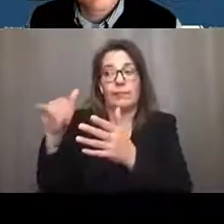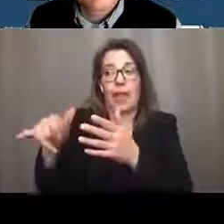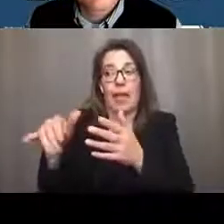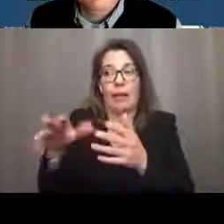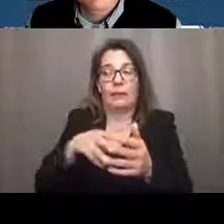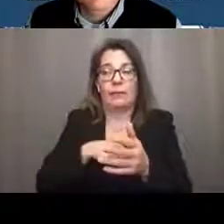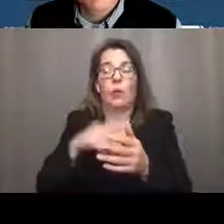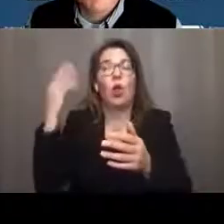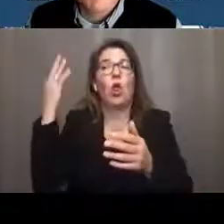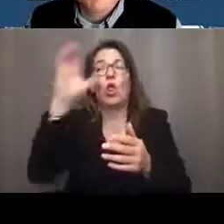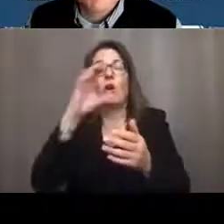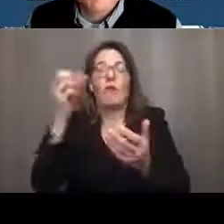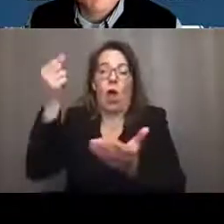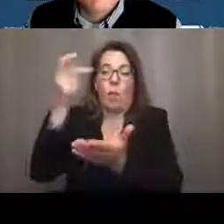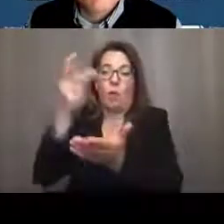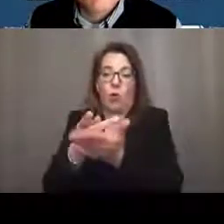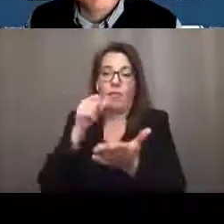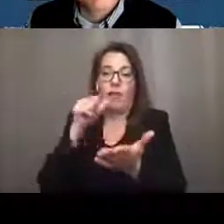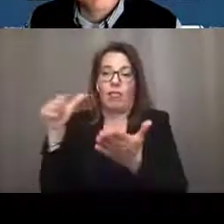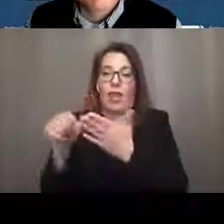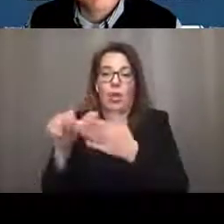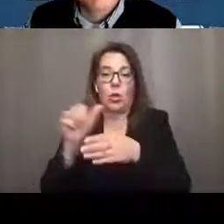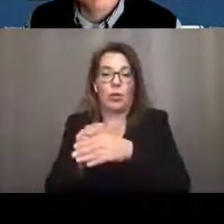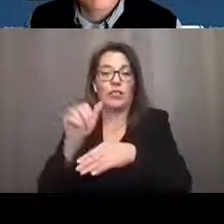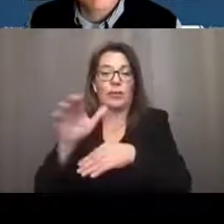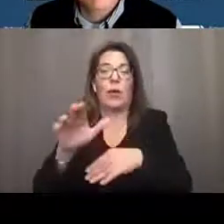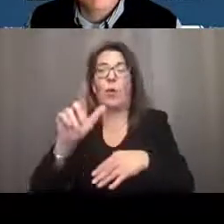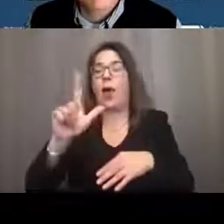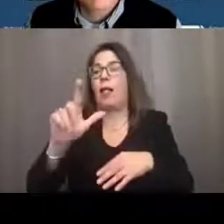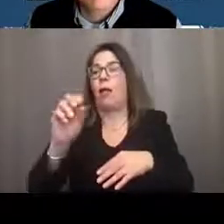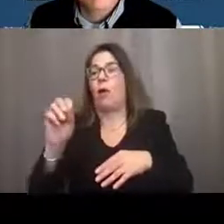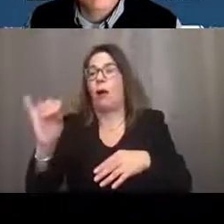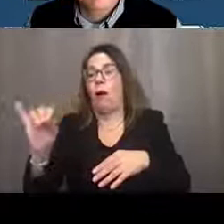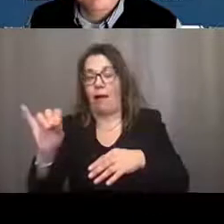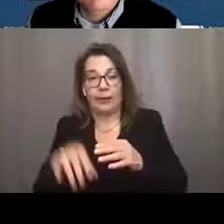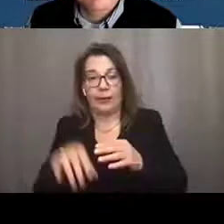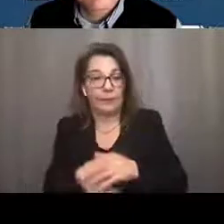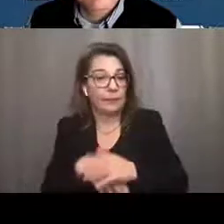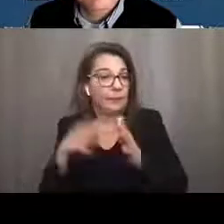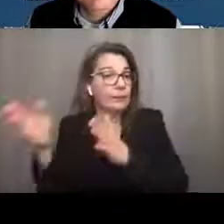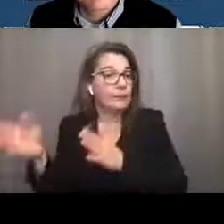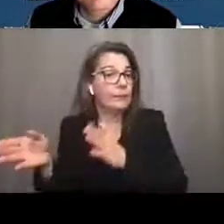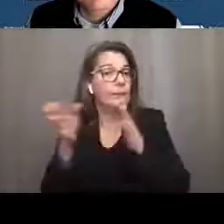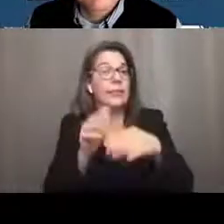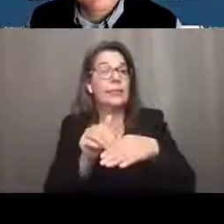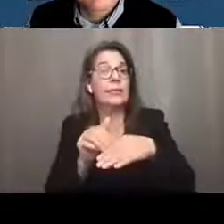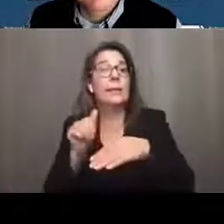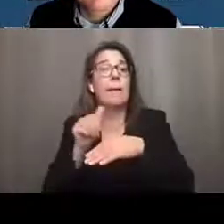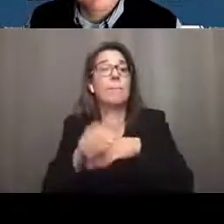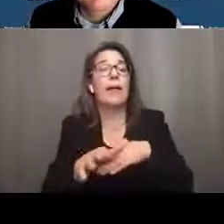or that approval letter that you could submit that when you submit. We also encourage you to submit a Letter of Intent,